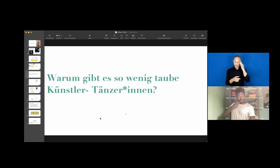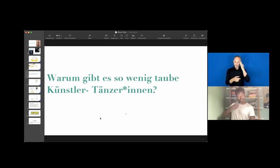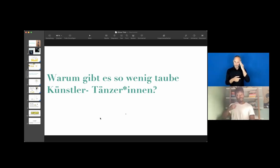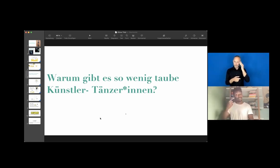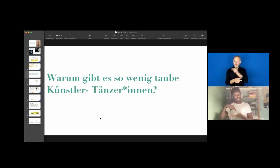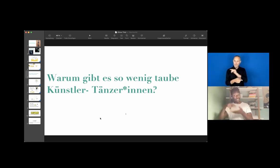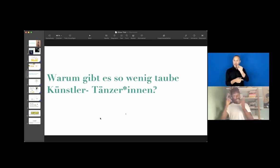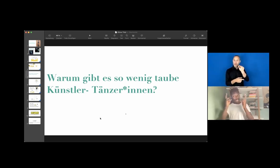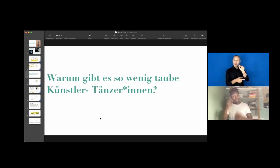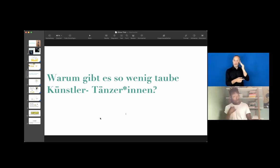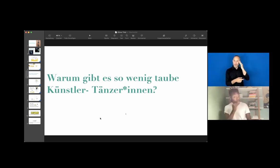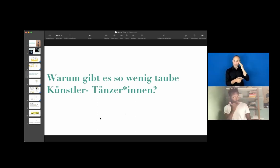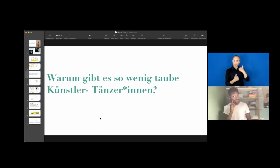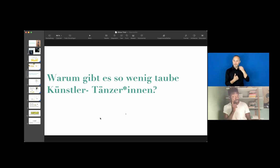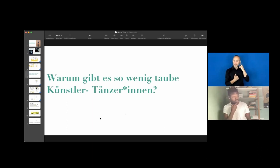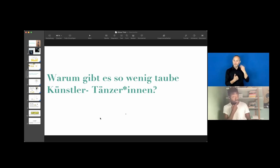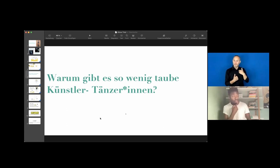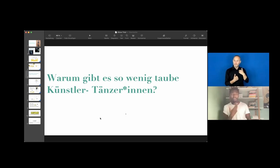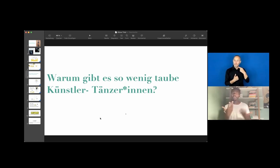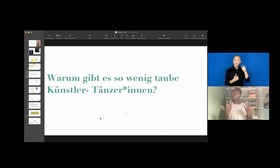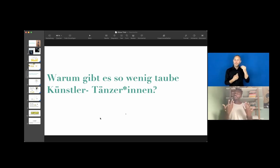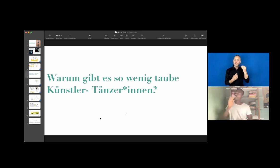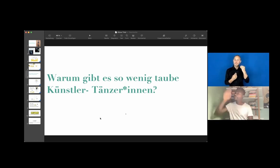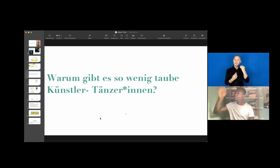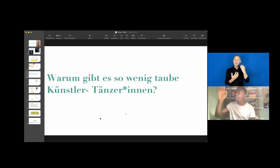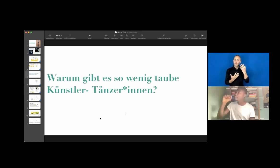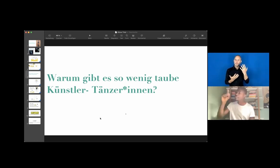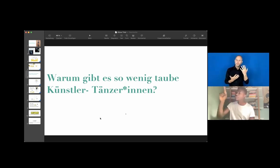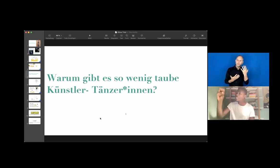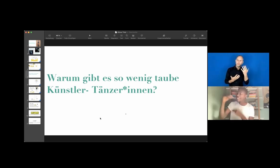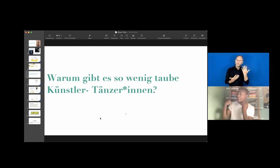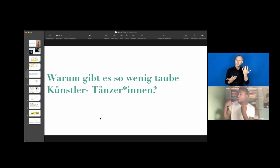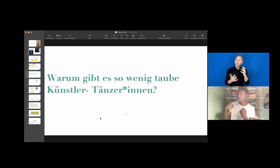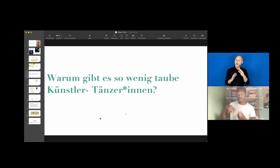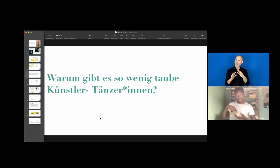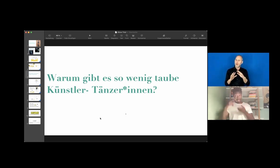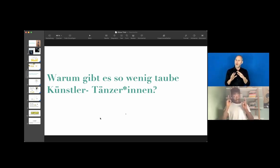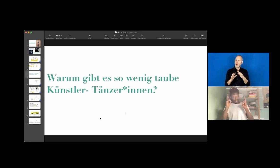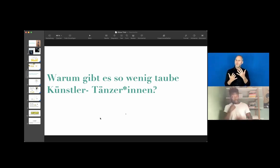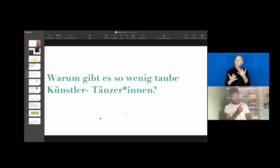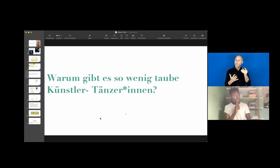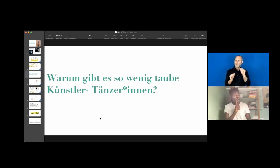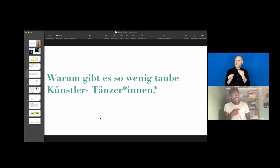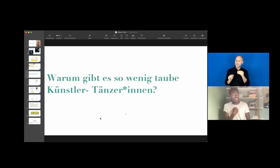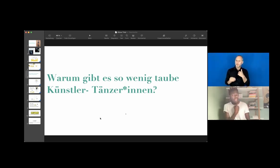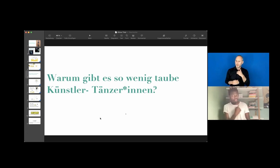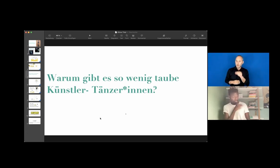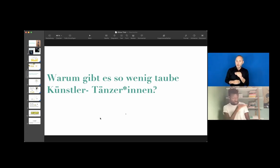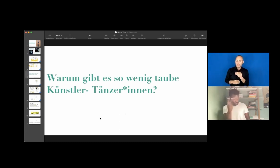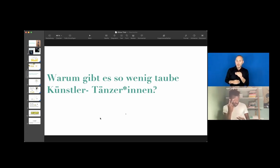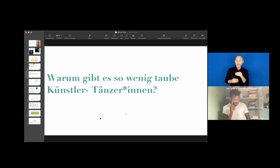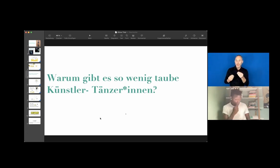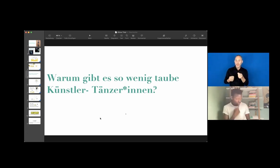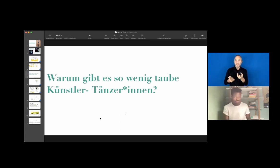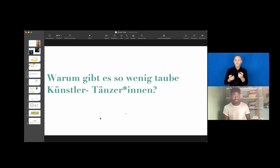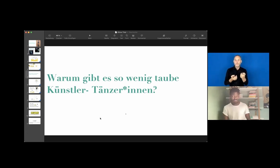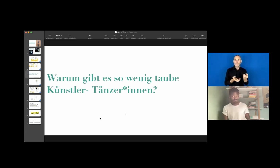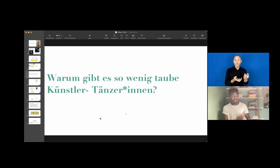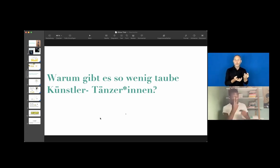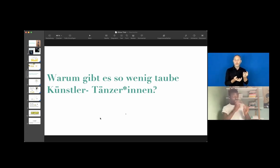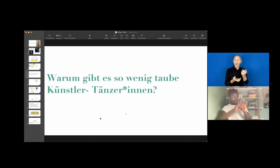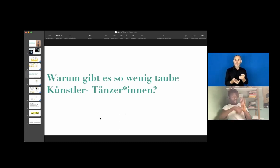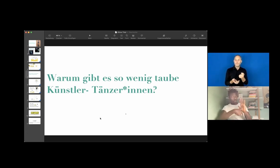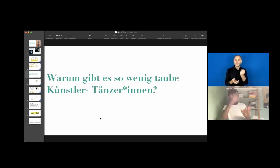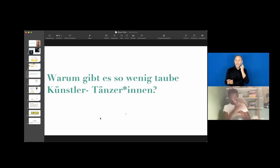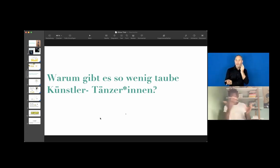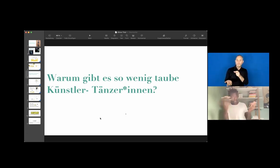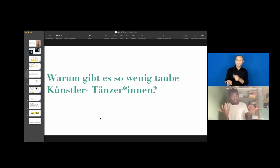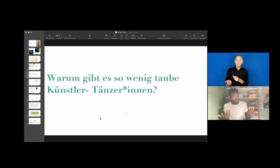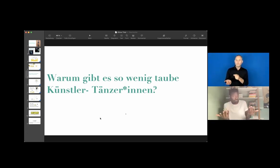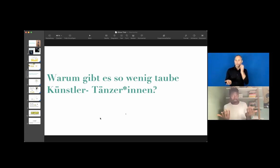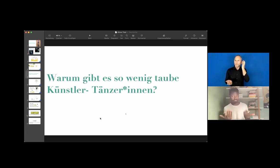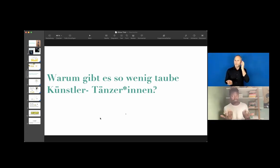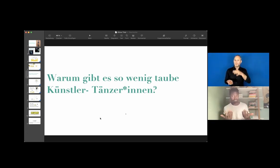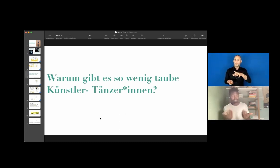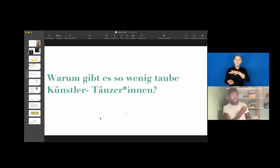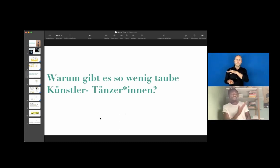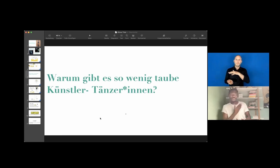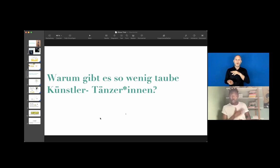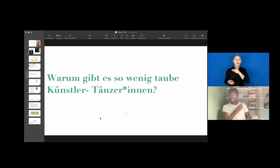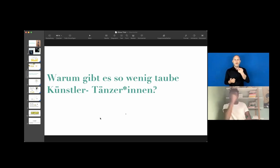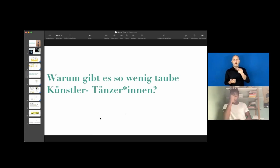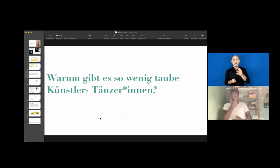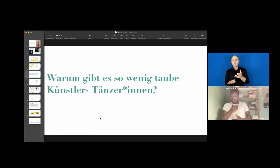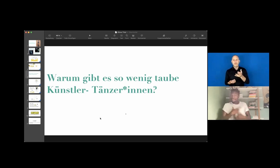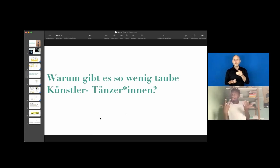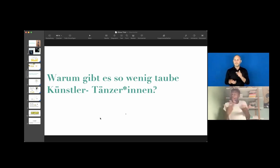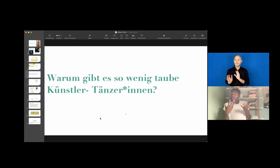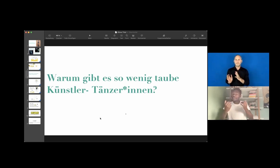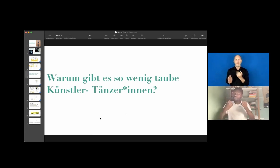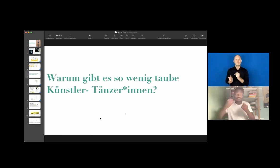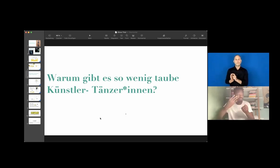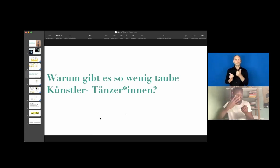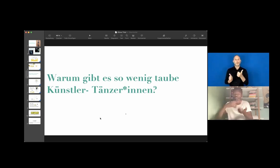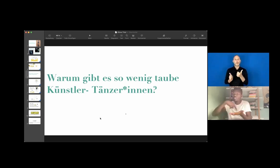And then, I approached my teacher and he asked me: "Are you deaf?" And I was like: "Yes, I'm Deaf. But do you mind?",